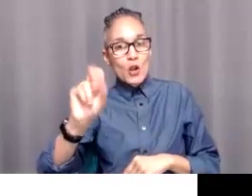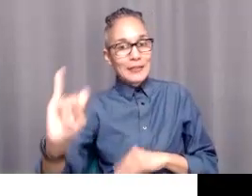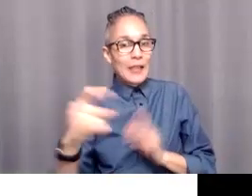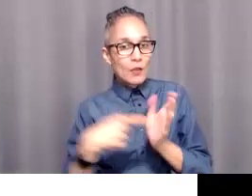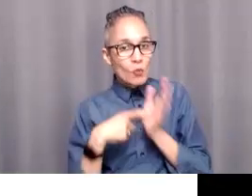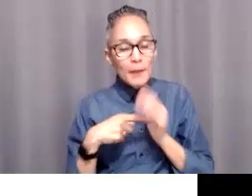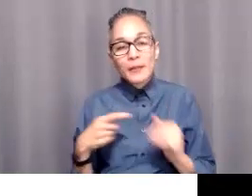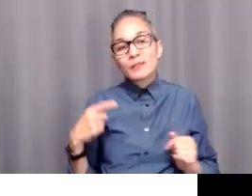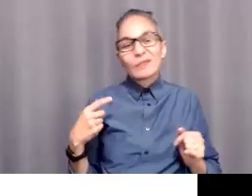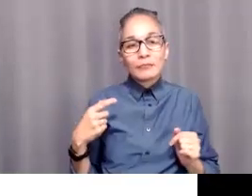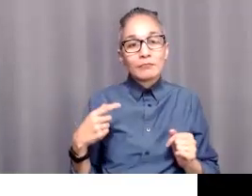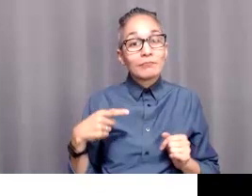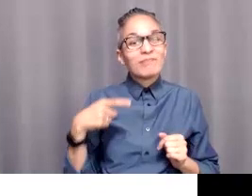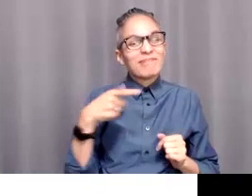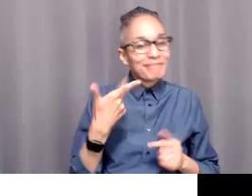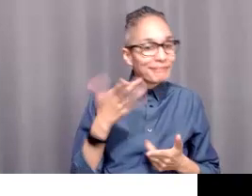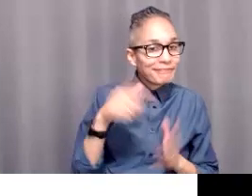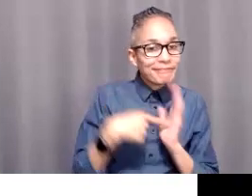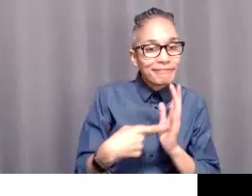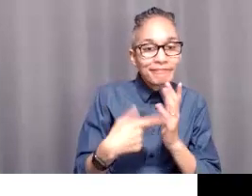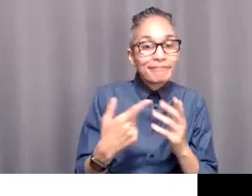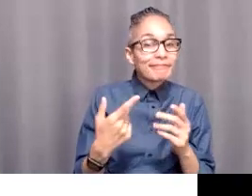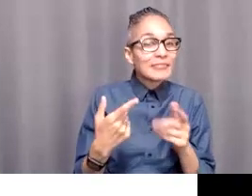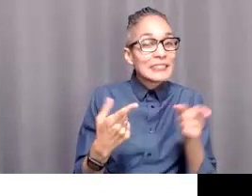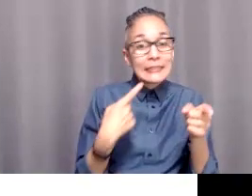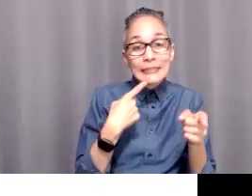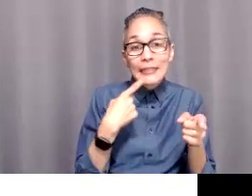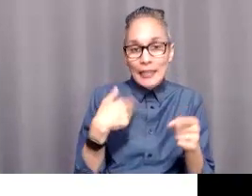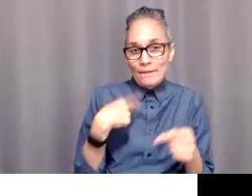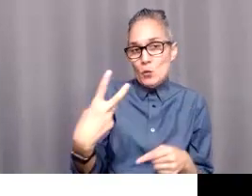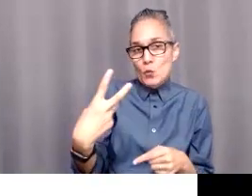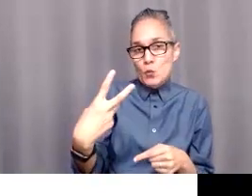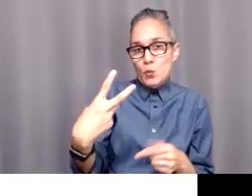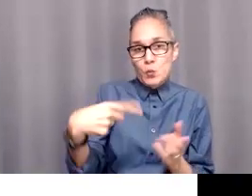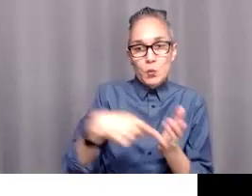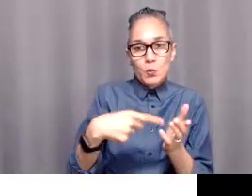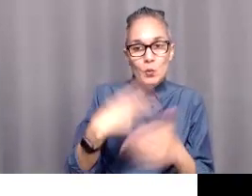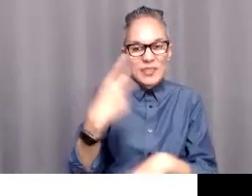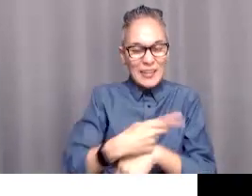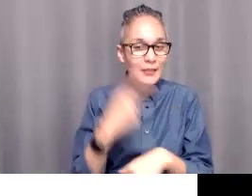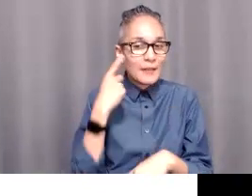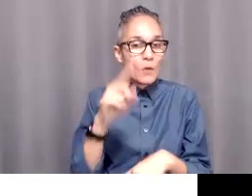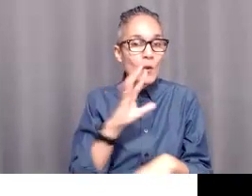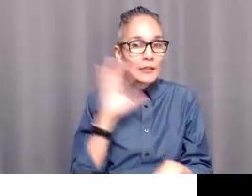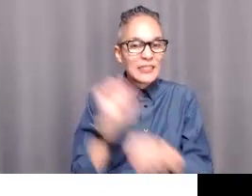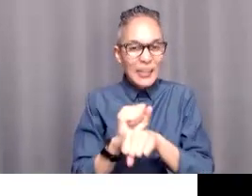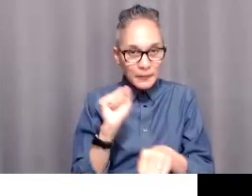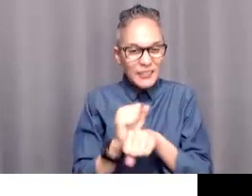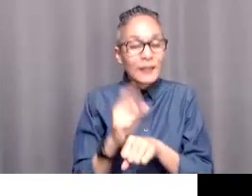And so, she's got, two, due dates, for assignments for each week.